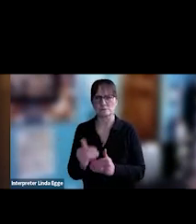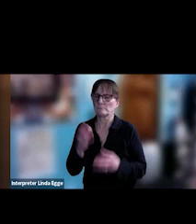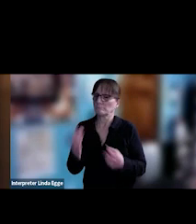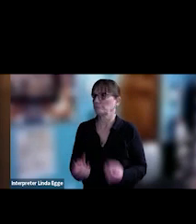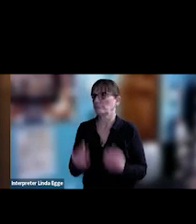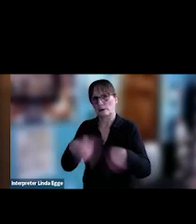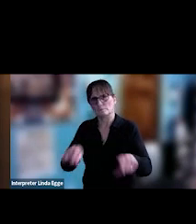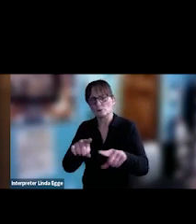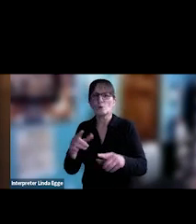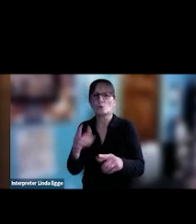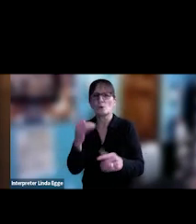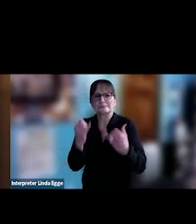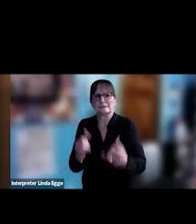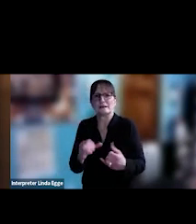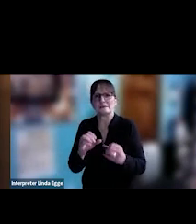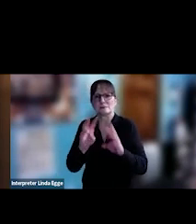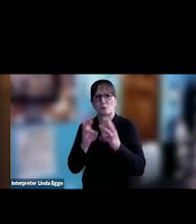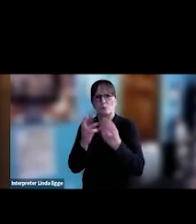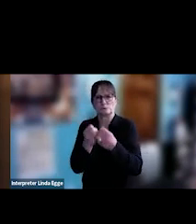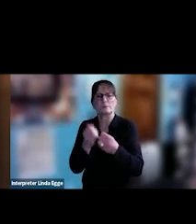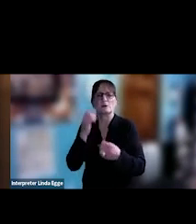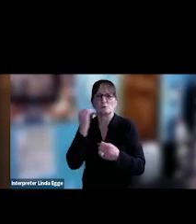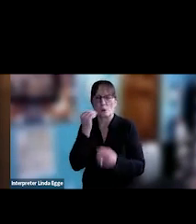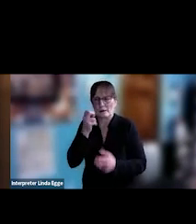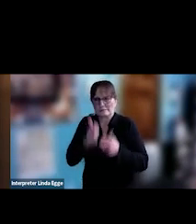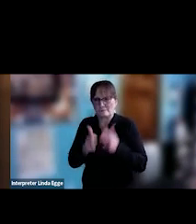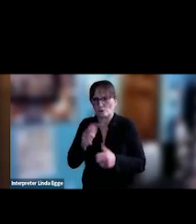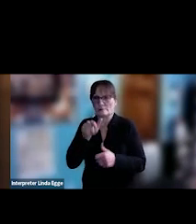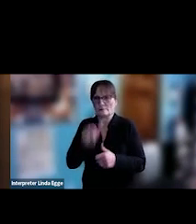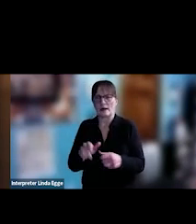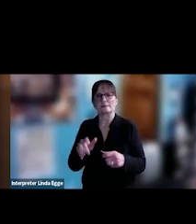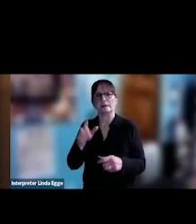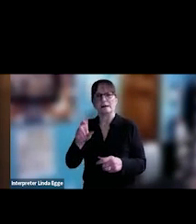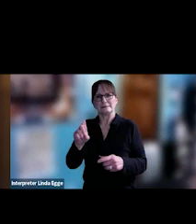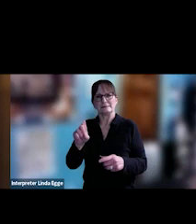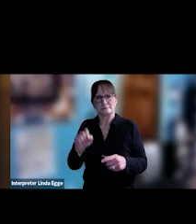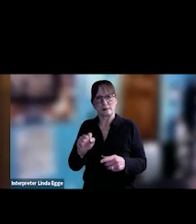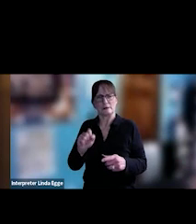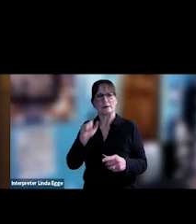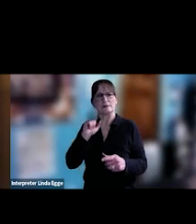on today's webinar know about how difficult that disability determination process can be.